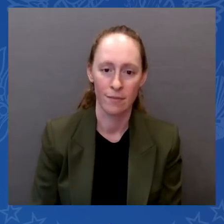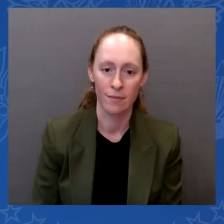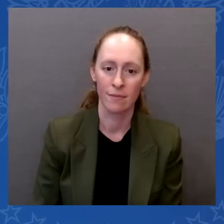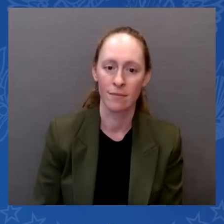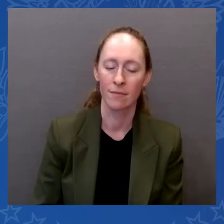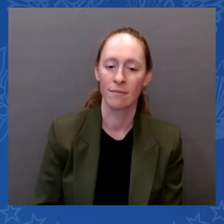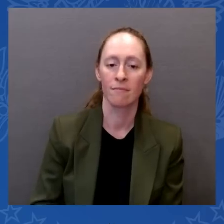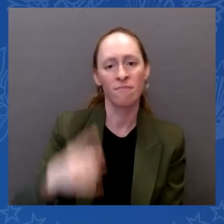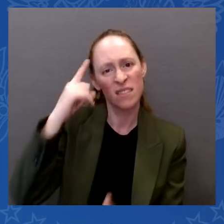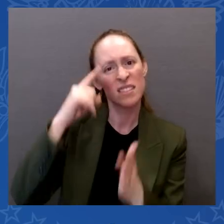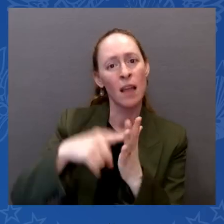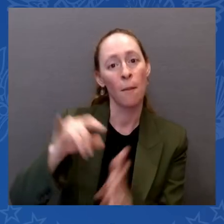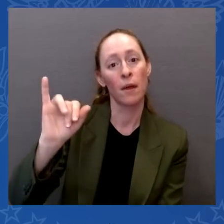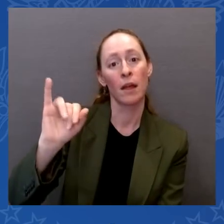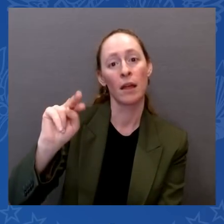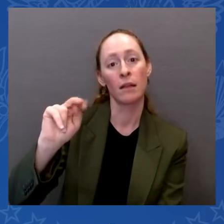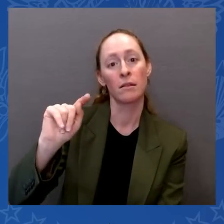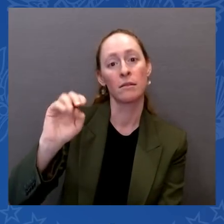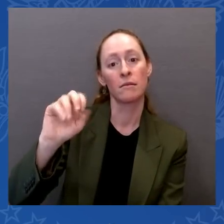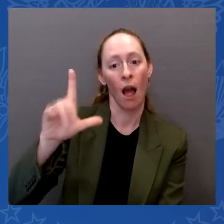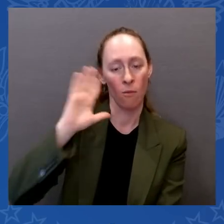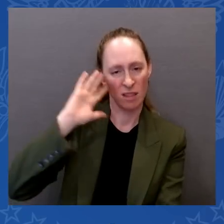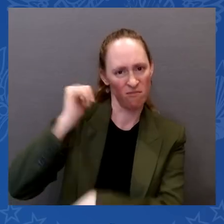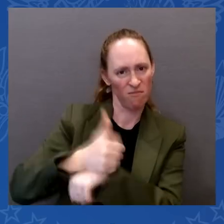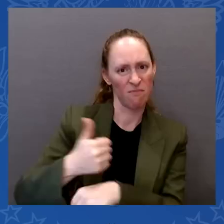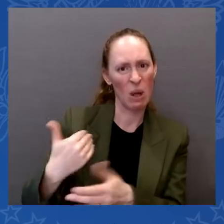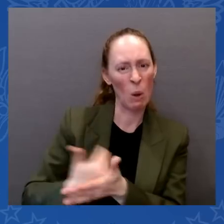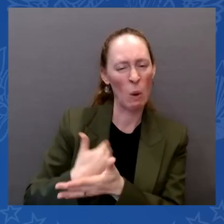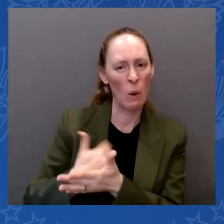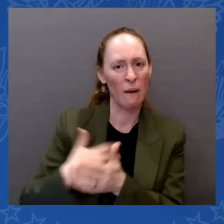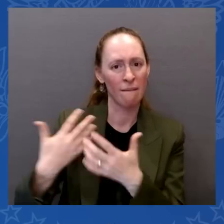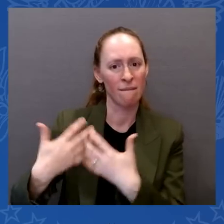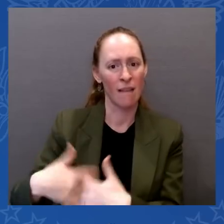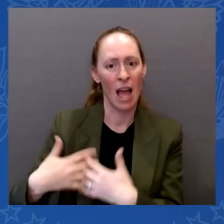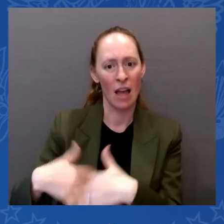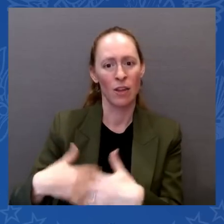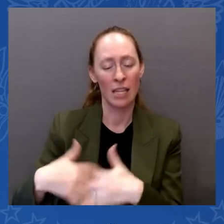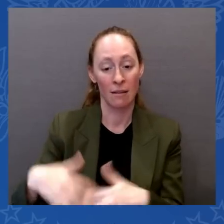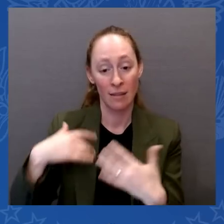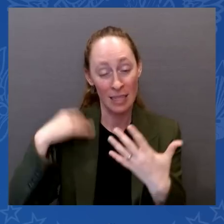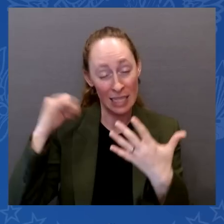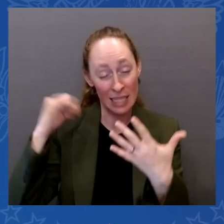I'm going to leave somebody out, so I won't name them all. But, you know, non-college -- without a college degree --